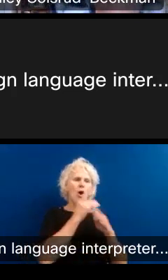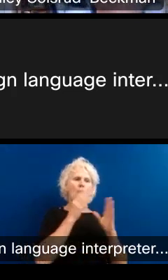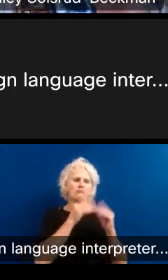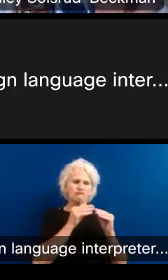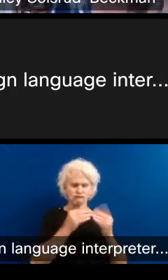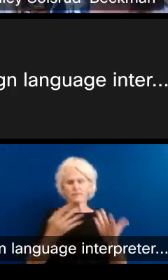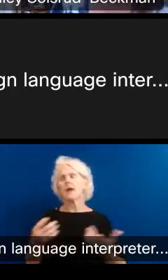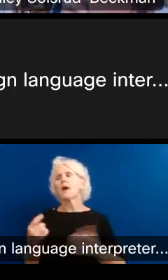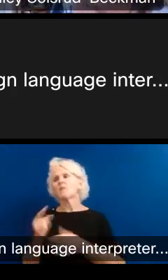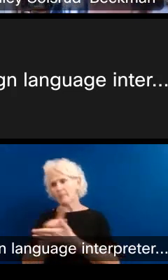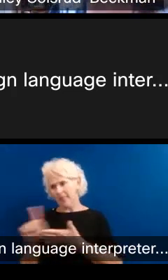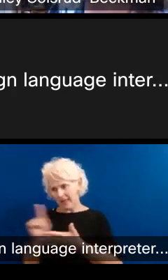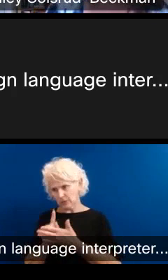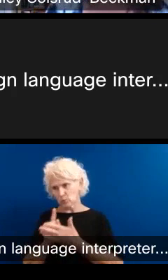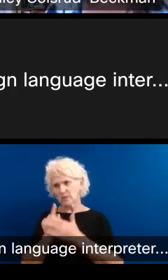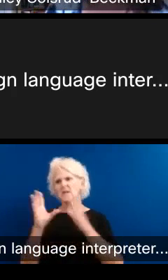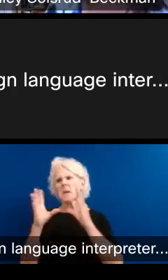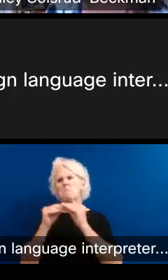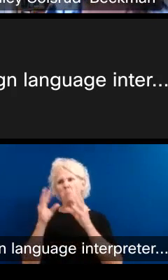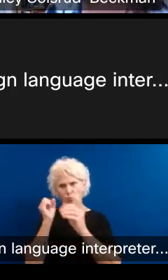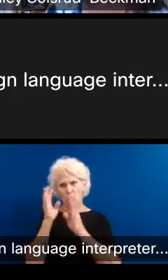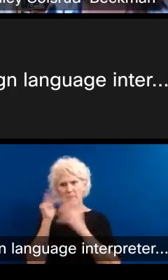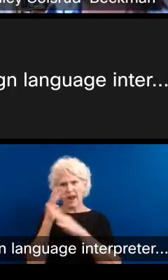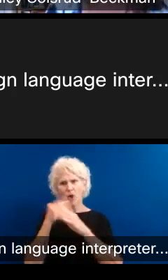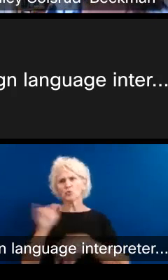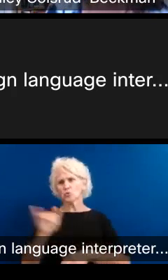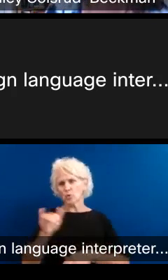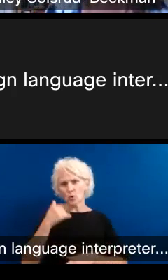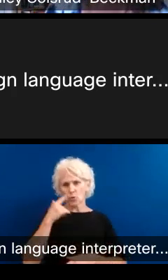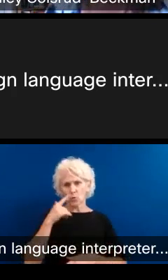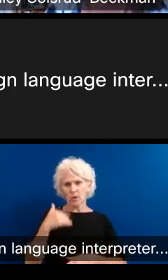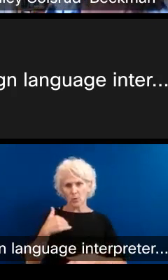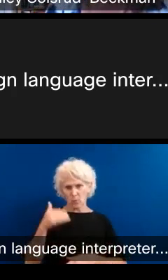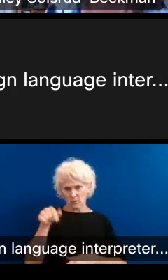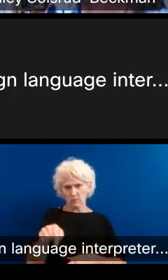will be posted when we post the recording of this webinar as well as the slides. So, you all will